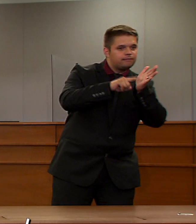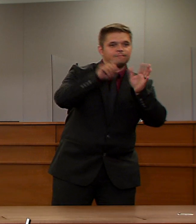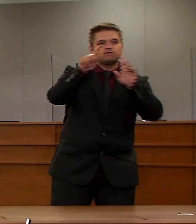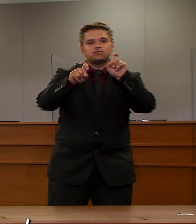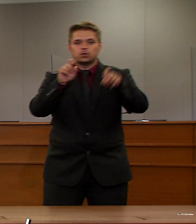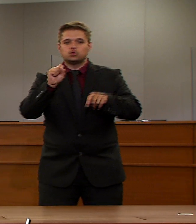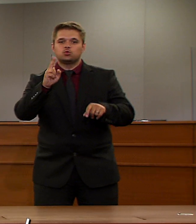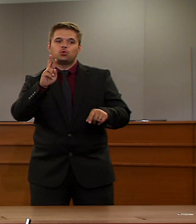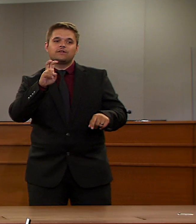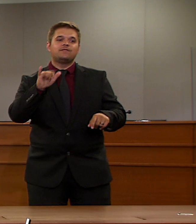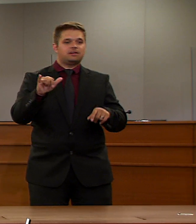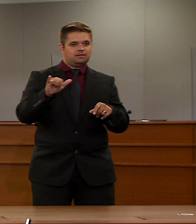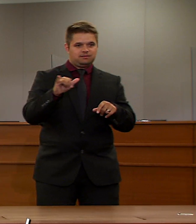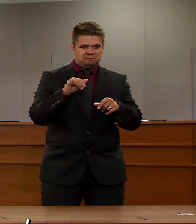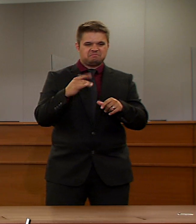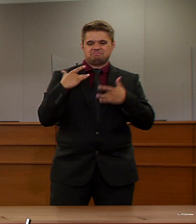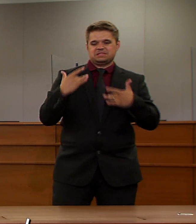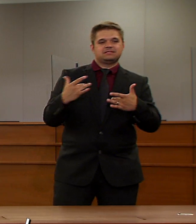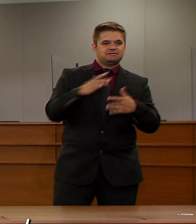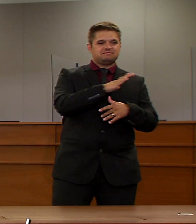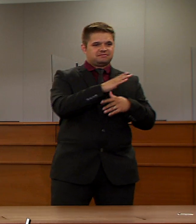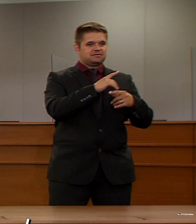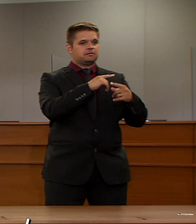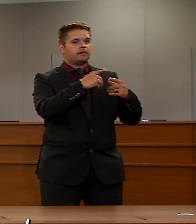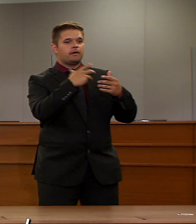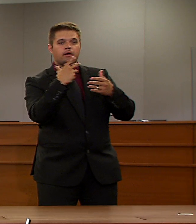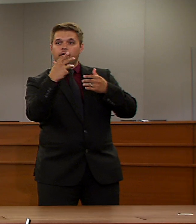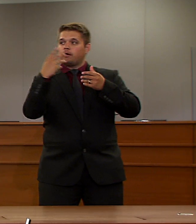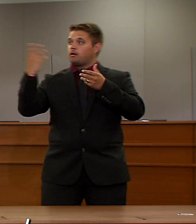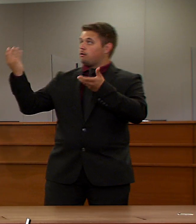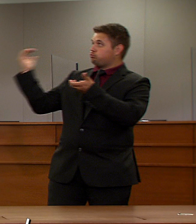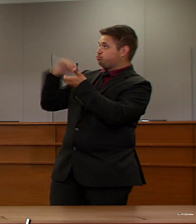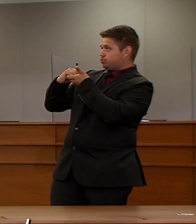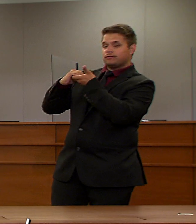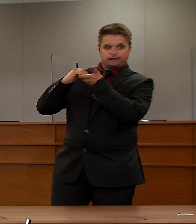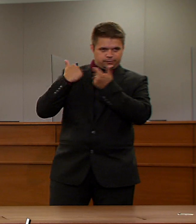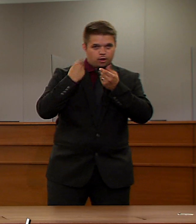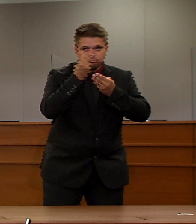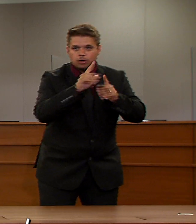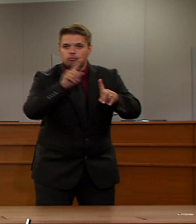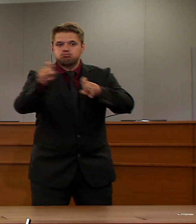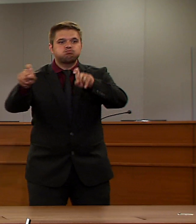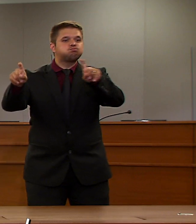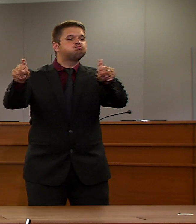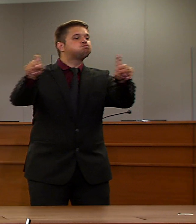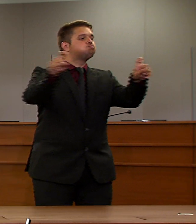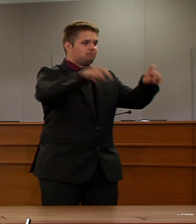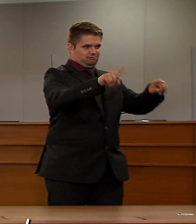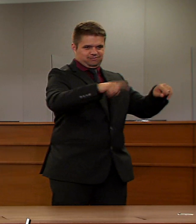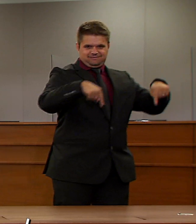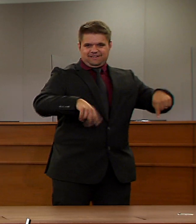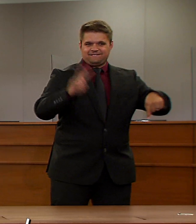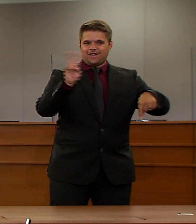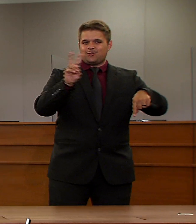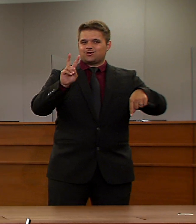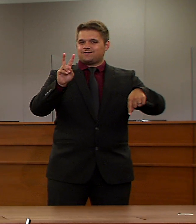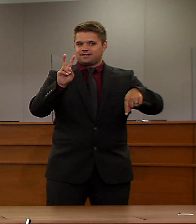polling firm and asks a randomly selected number of residents for their feedback on important on